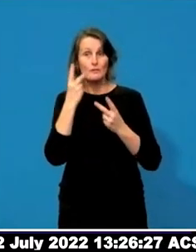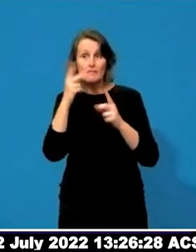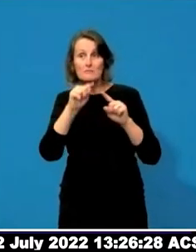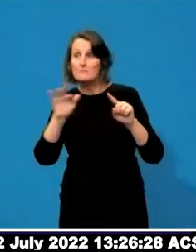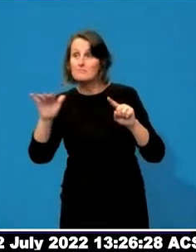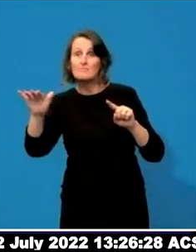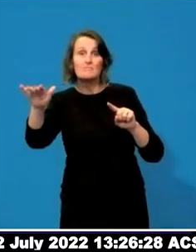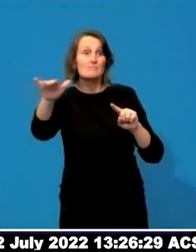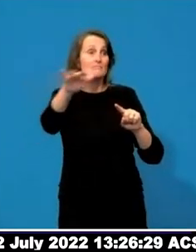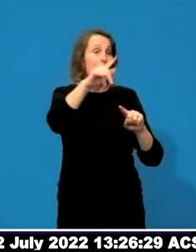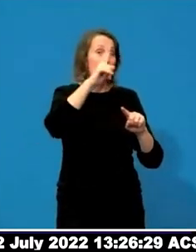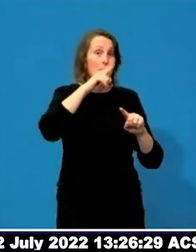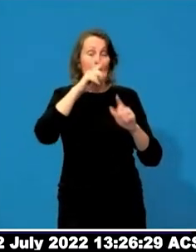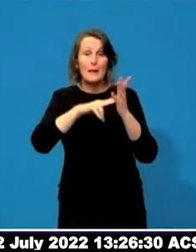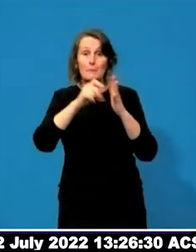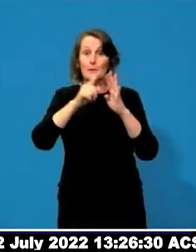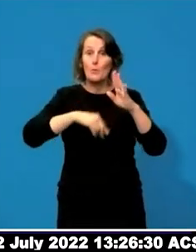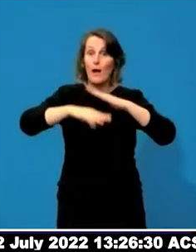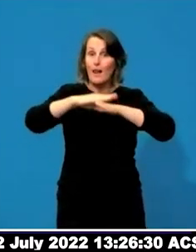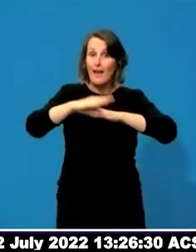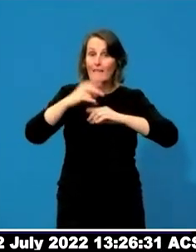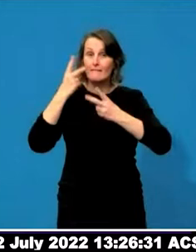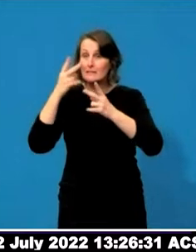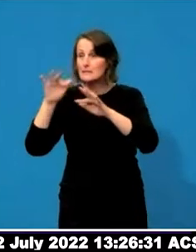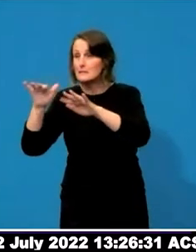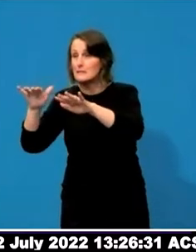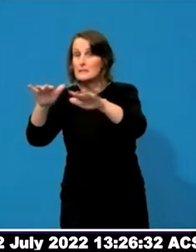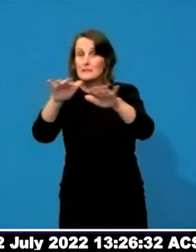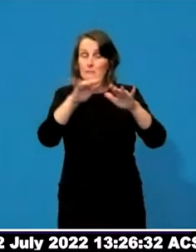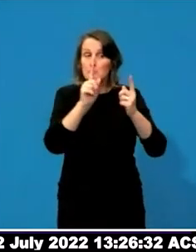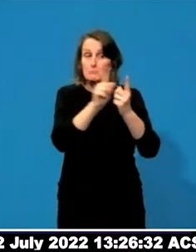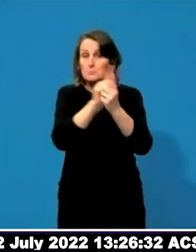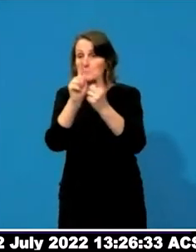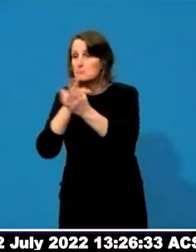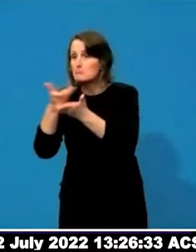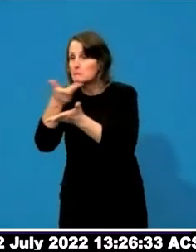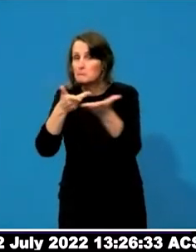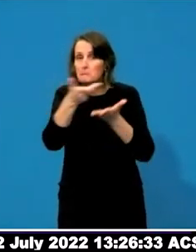and people you support about what they're not happy about with the NDIS.